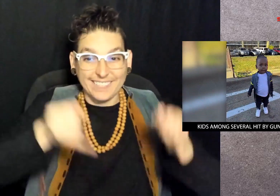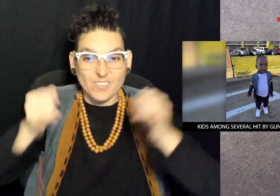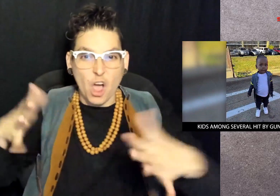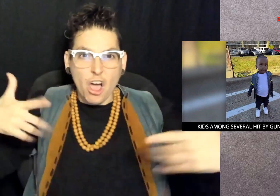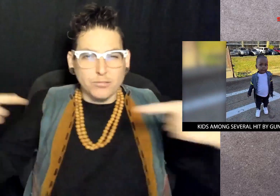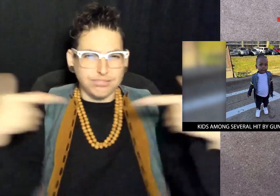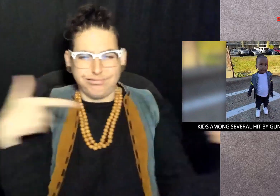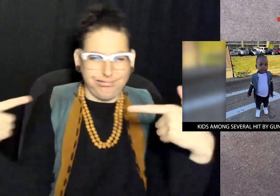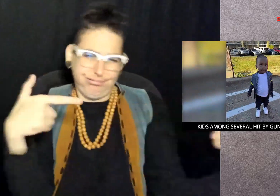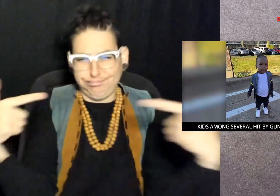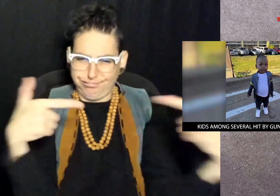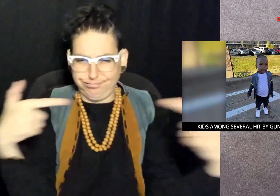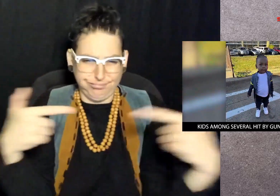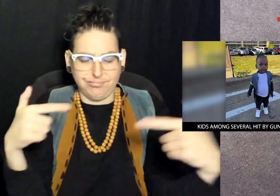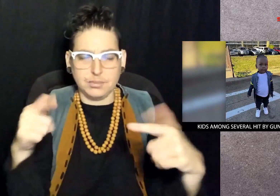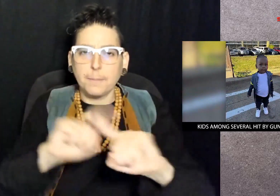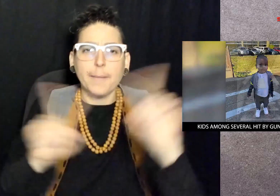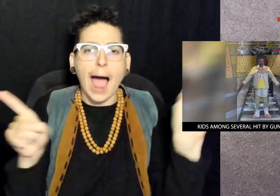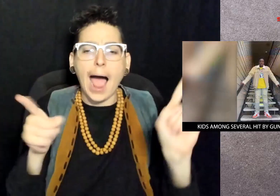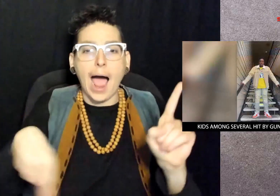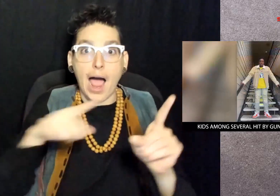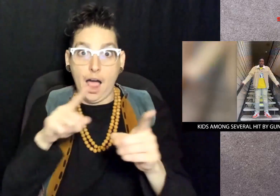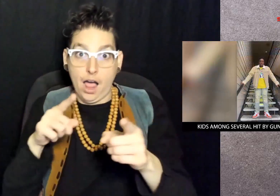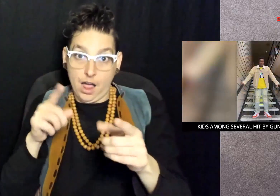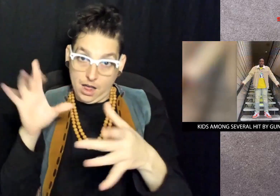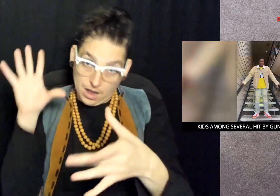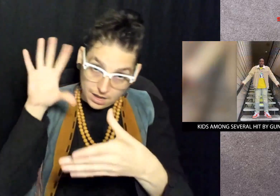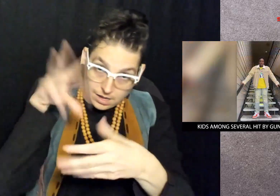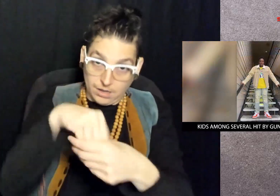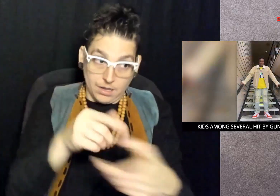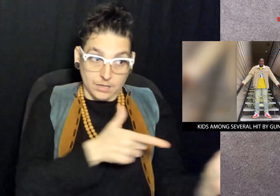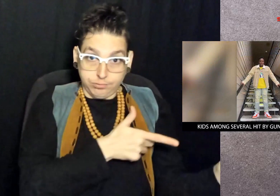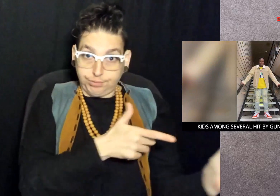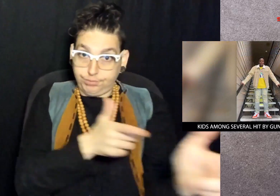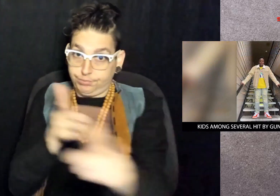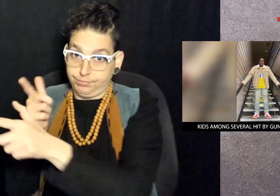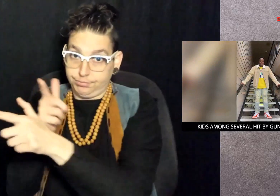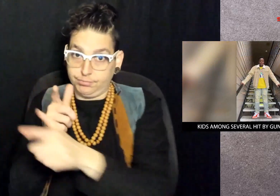the incident was triggered by two individuals who exchanged gunfire but they say it was